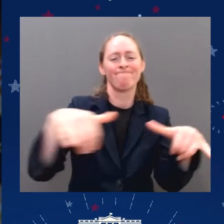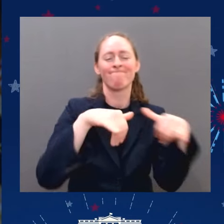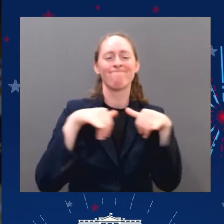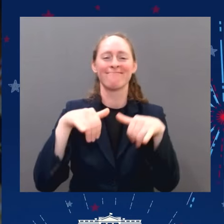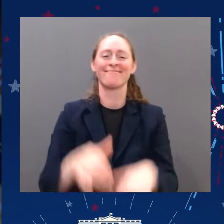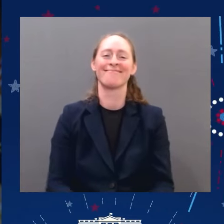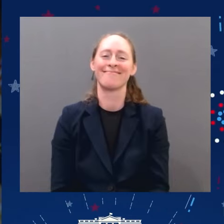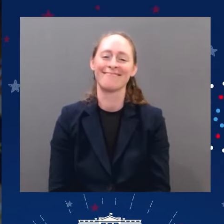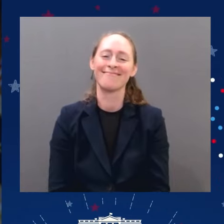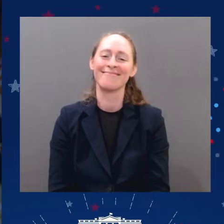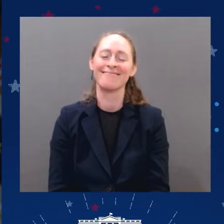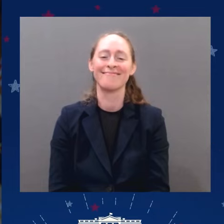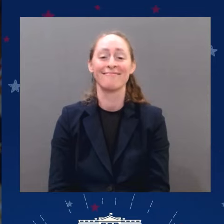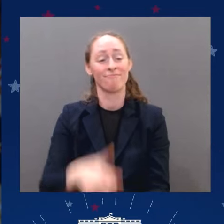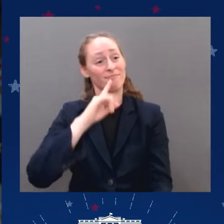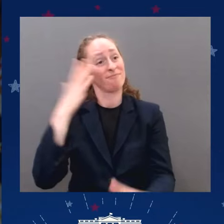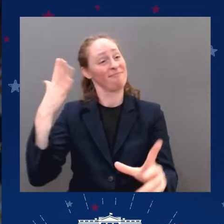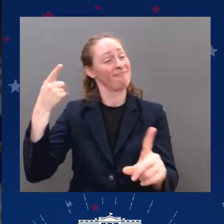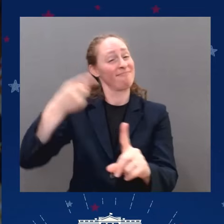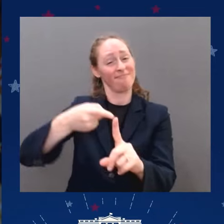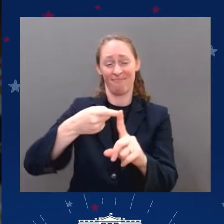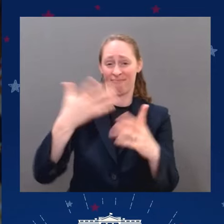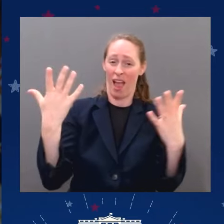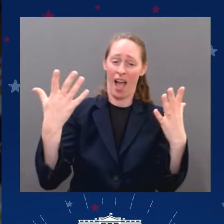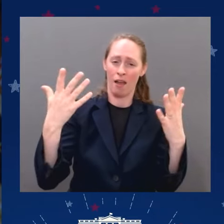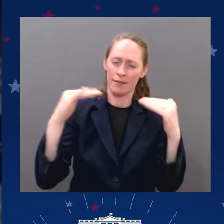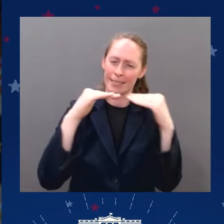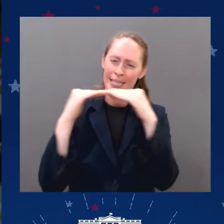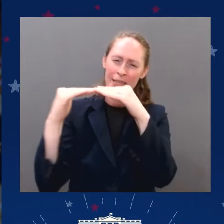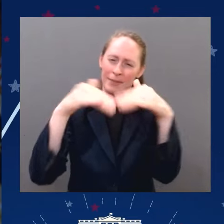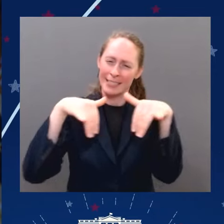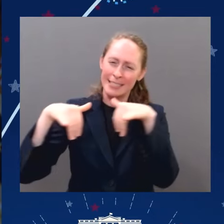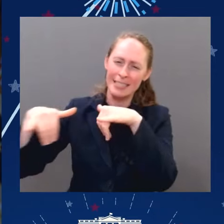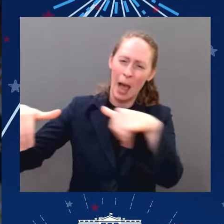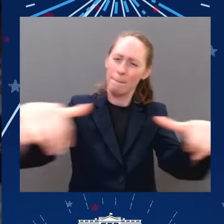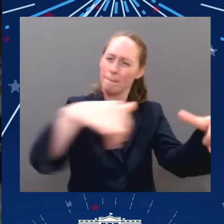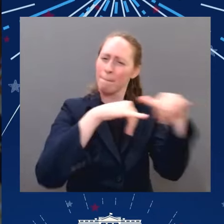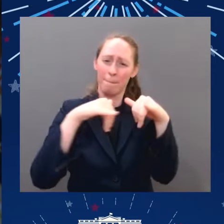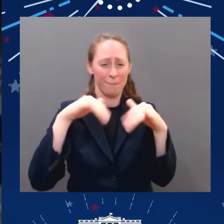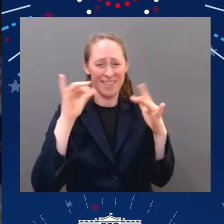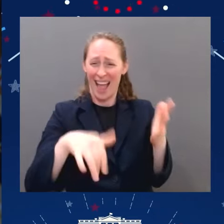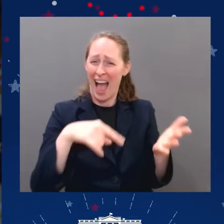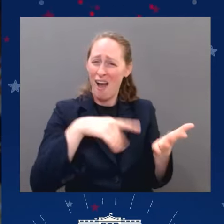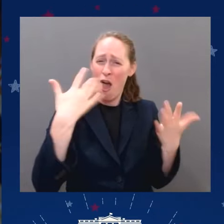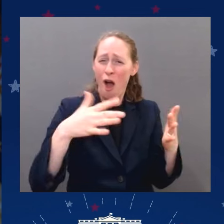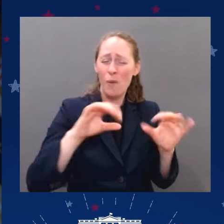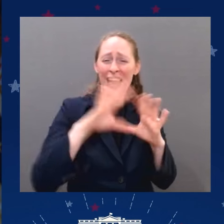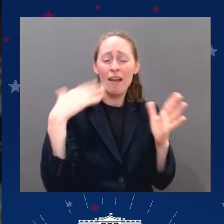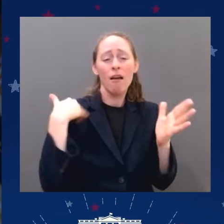from the time you're a kid in school, that sometimes we wonder sometimes whether it's just rhetoric, but that -- we're an idea.